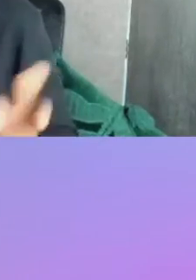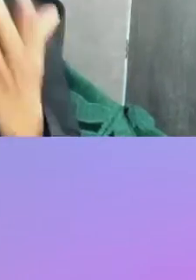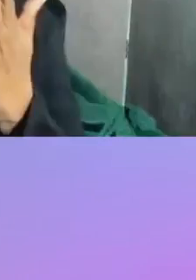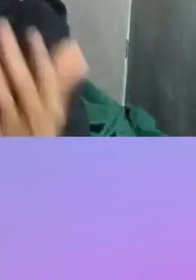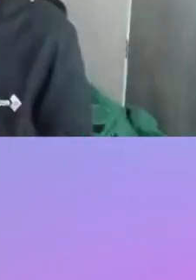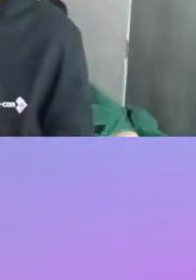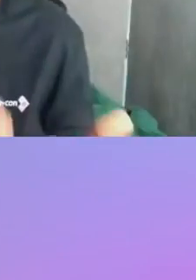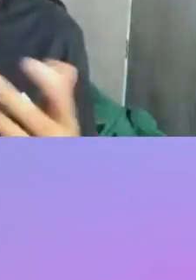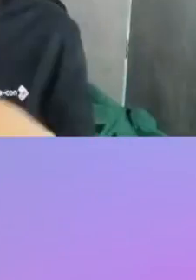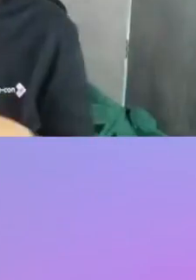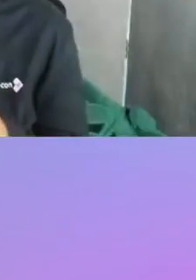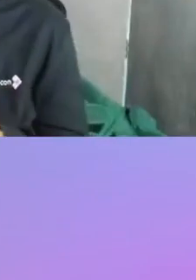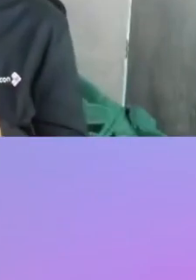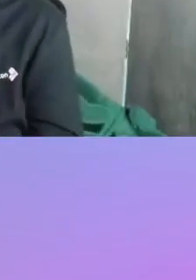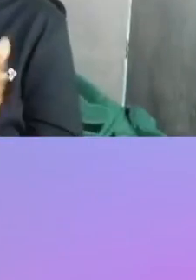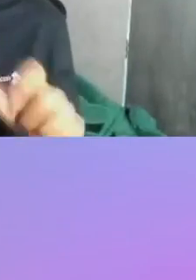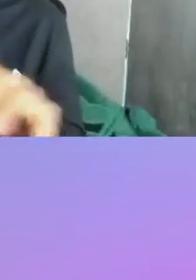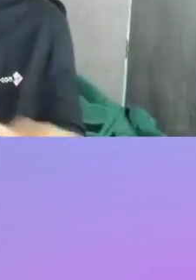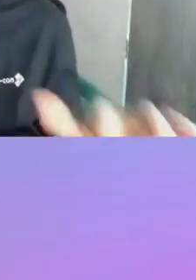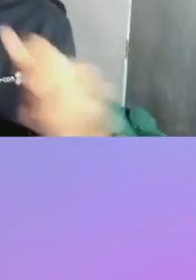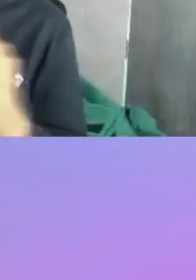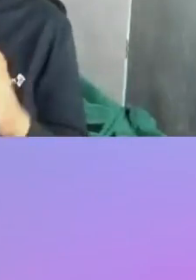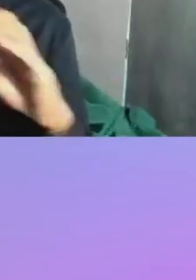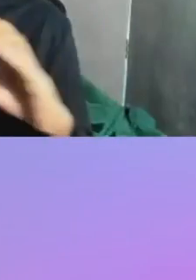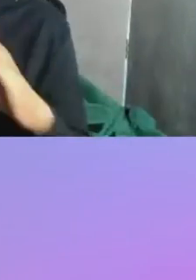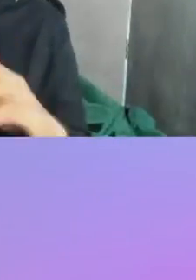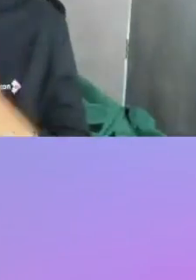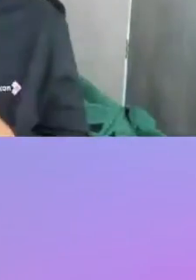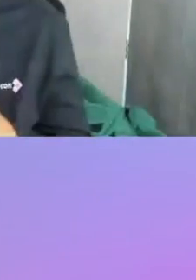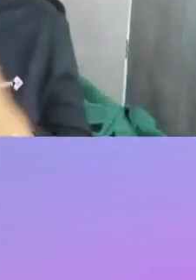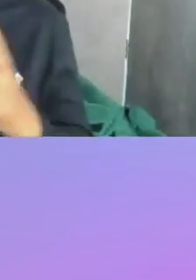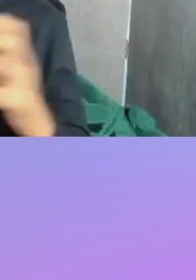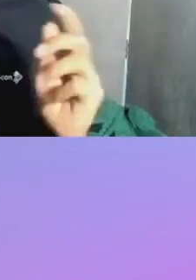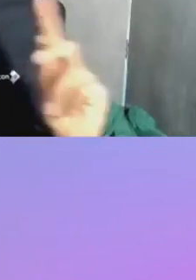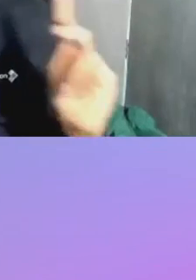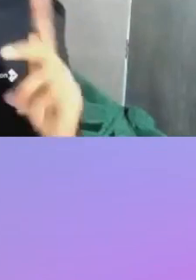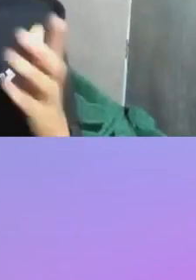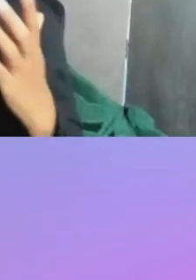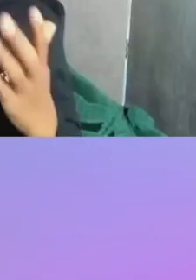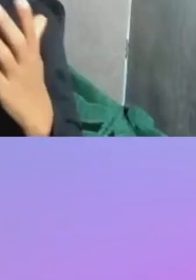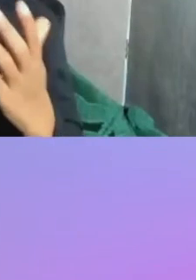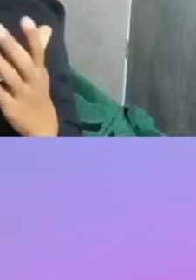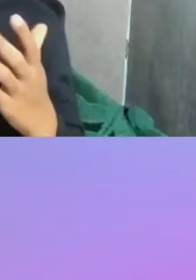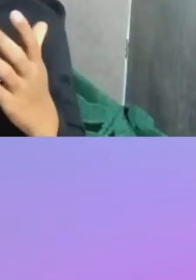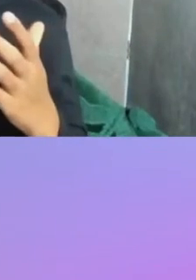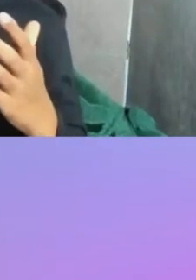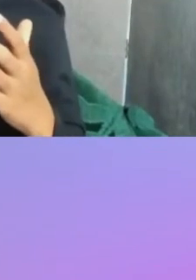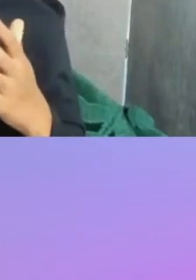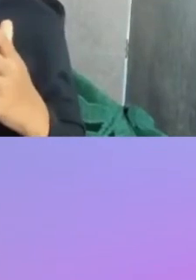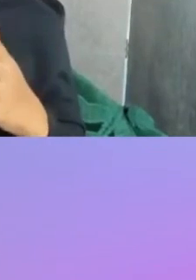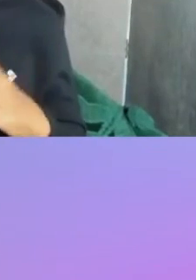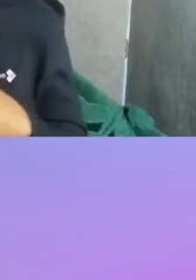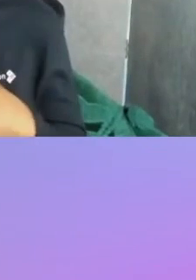gender expression to check it up or give money or your life, nine steps to transforming your